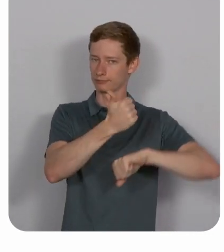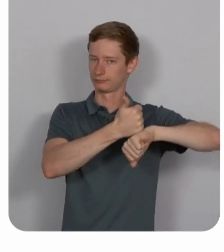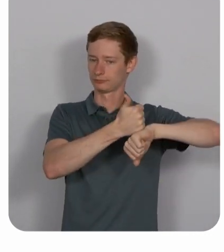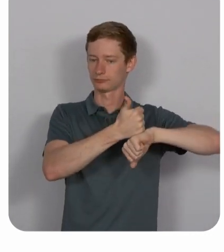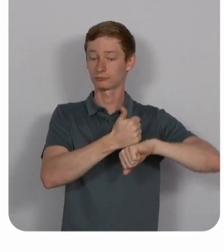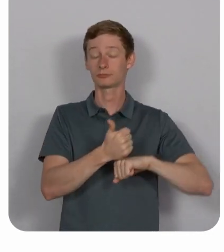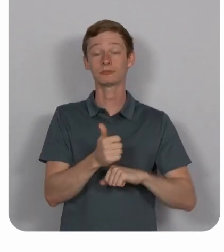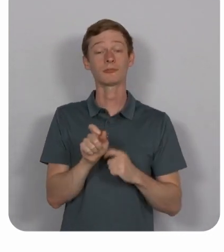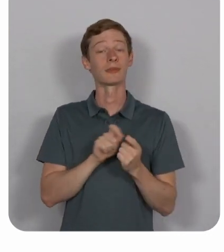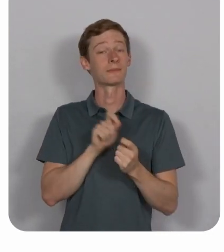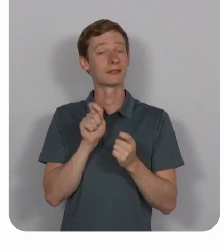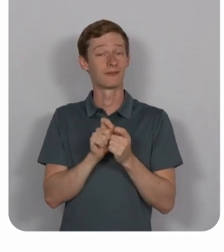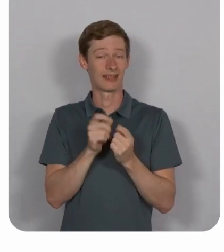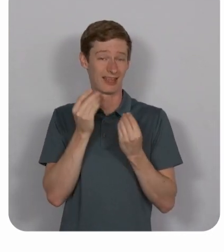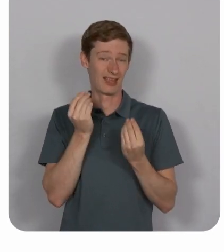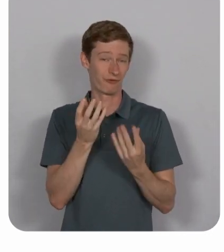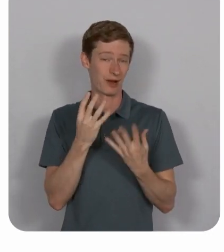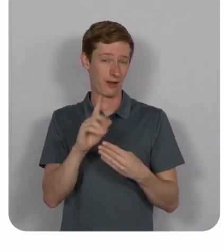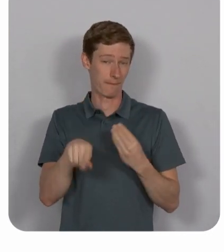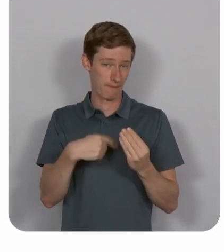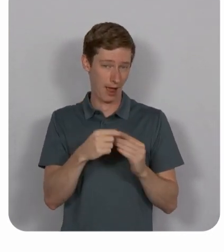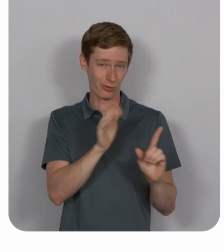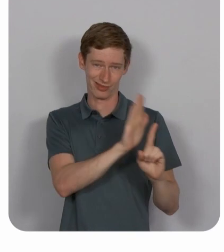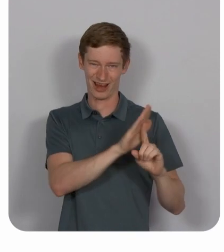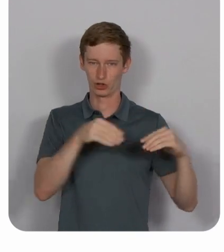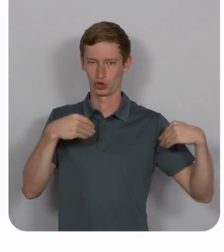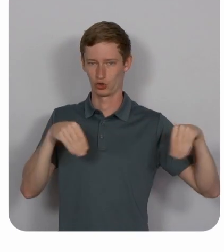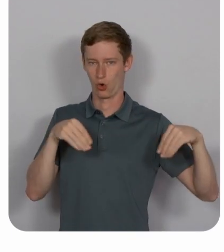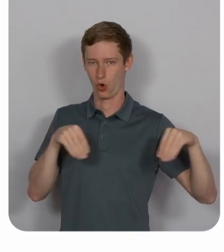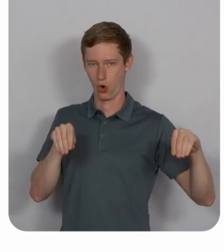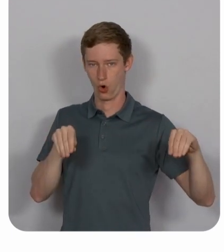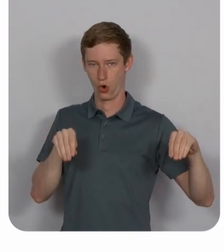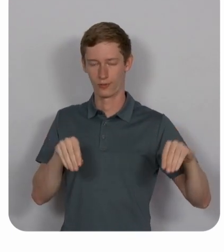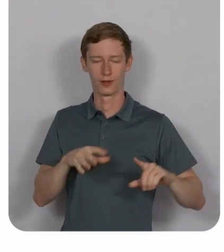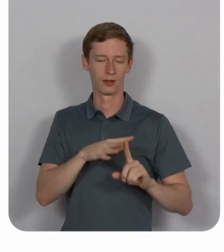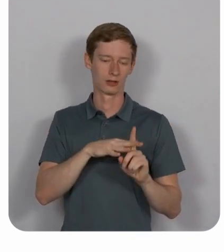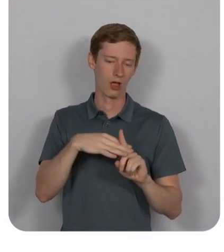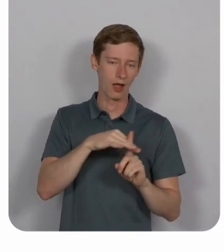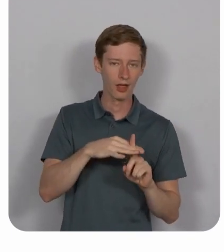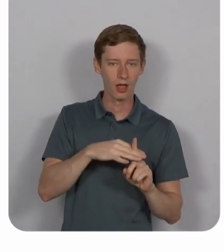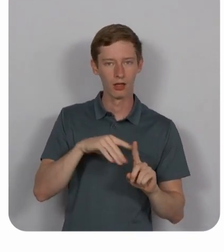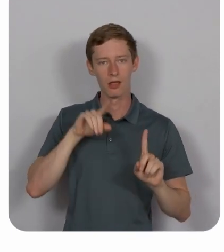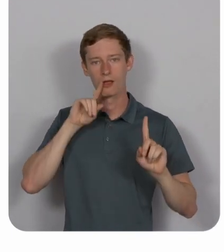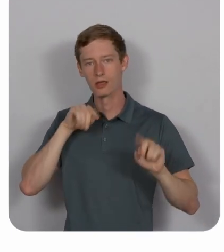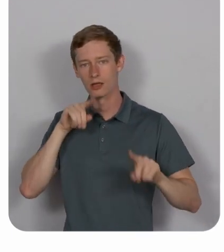specifically, and more specific things about their store. So the context, the commands